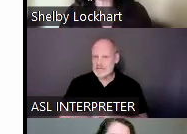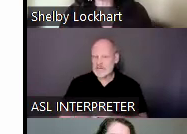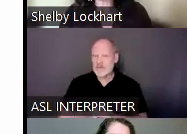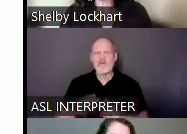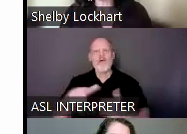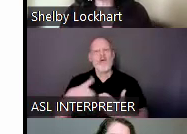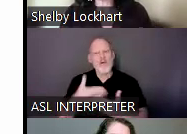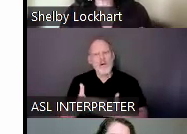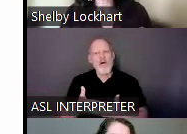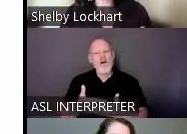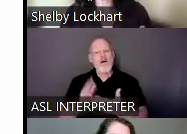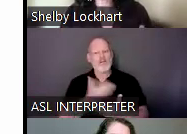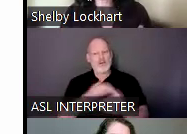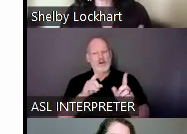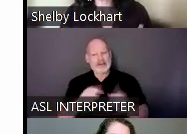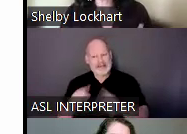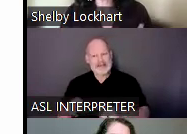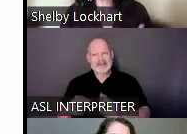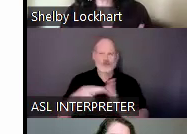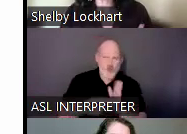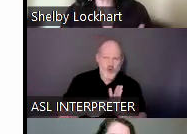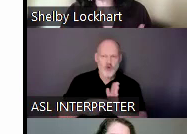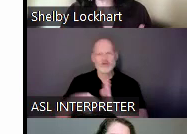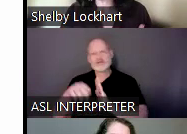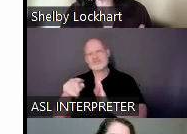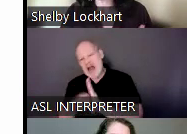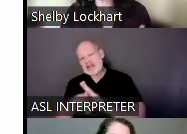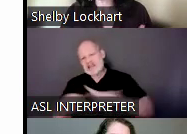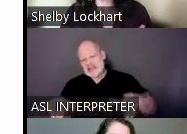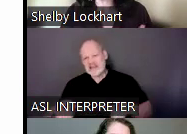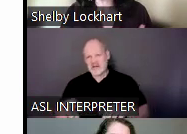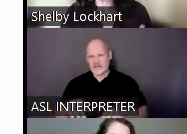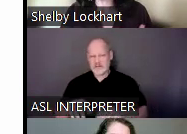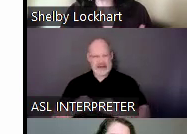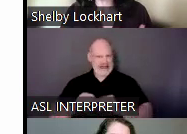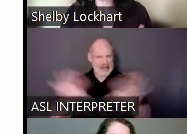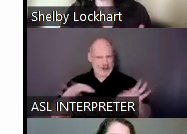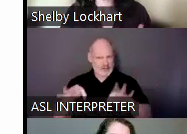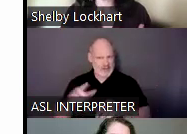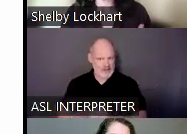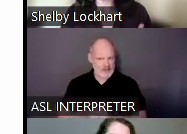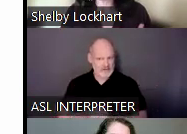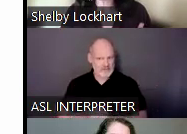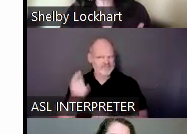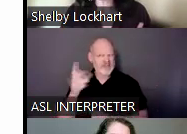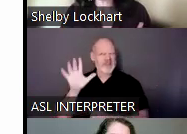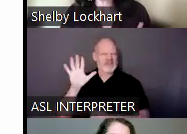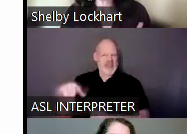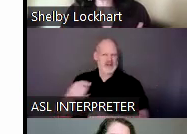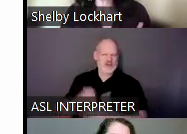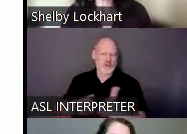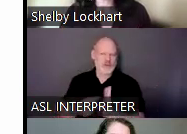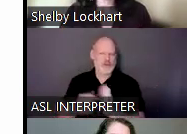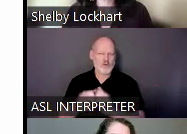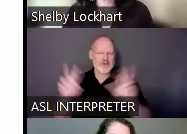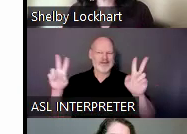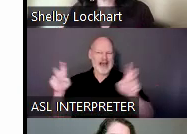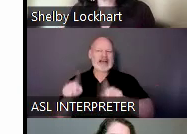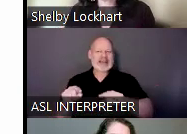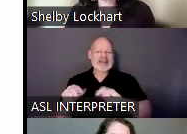articulated? So that's what we mean when we talk about Tier 1 in the attendance world.